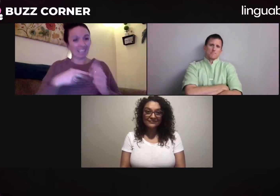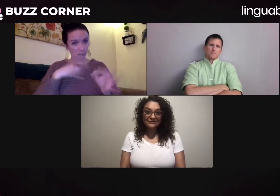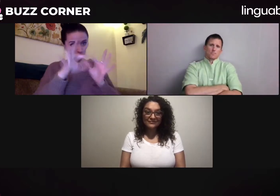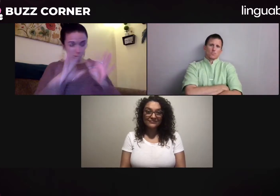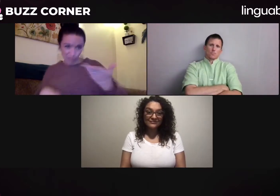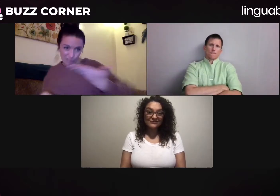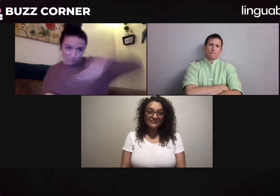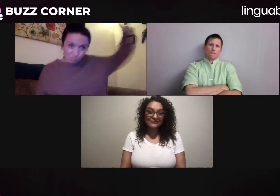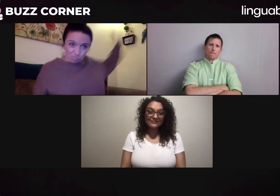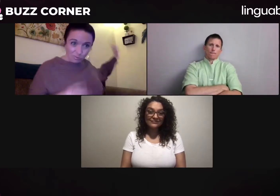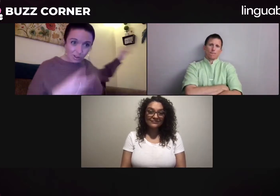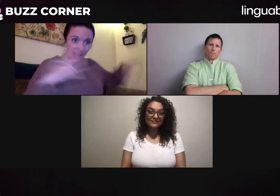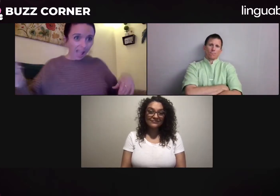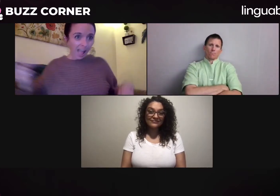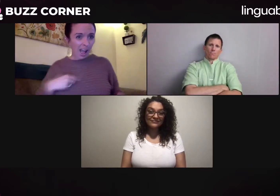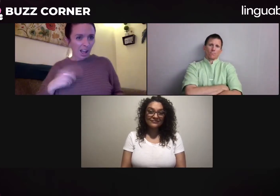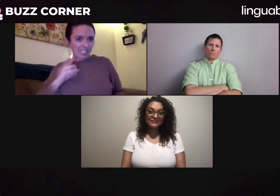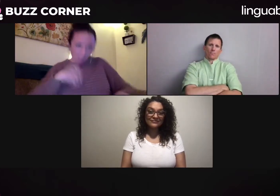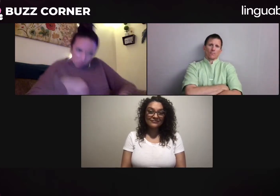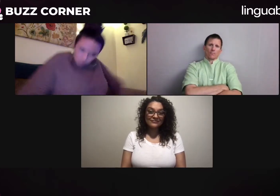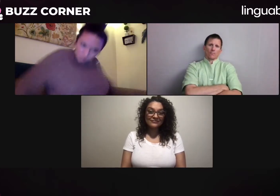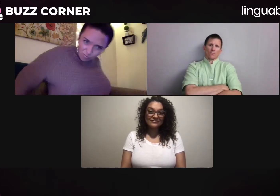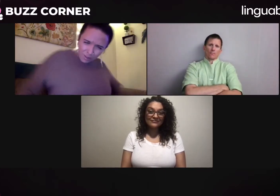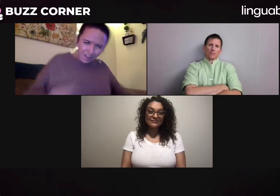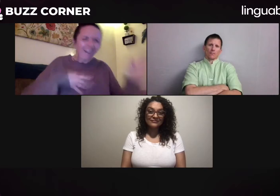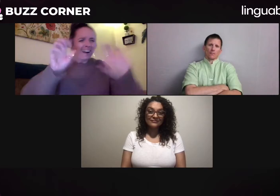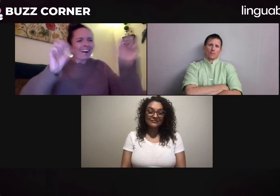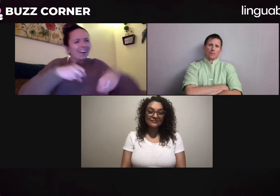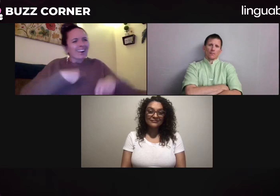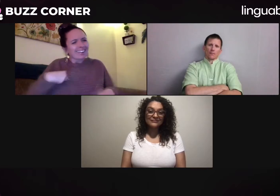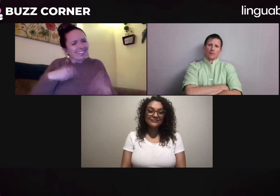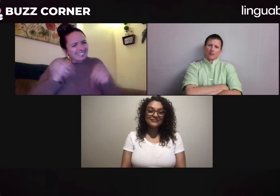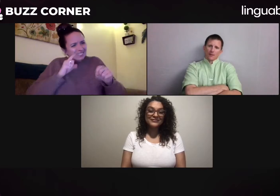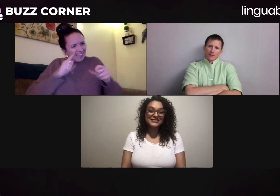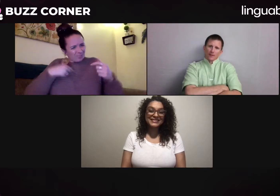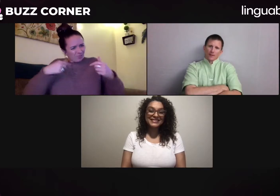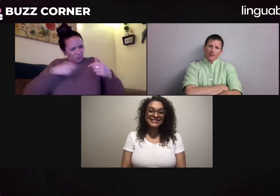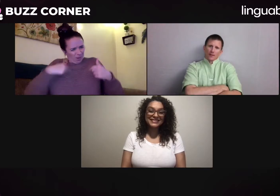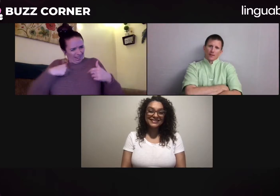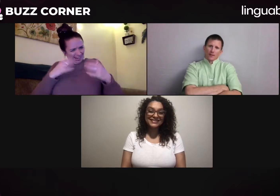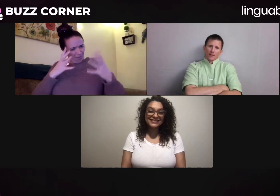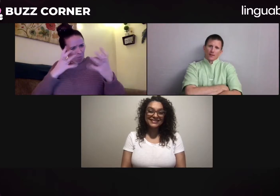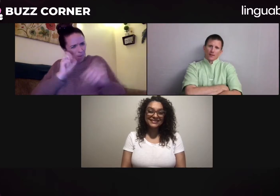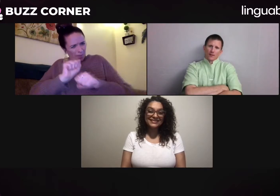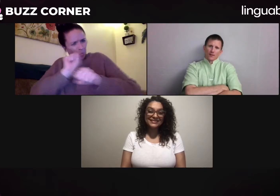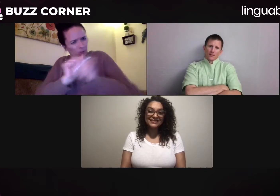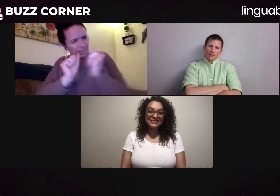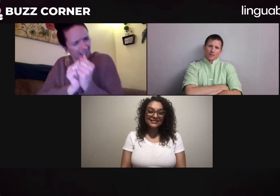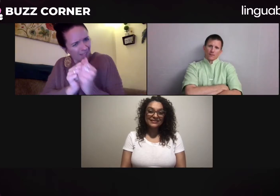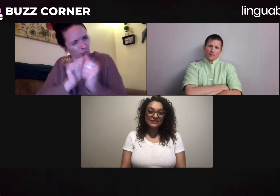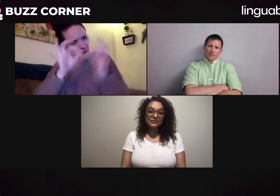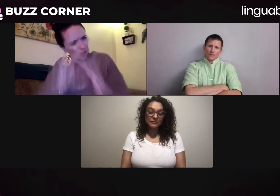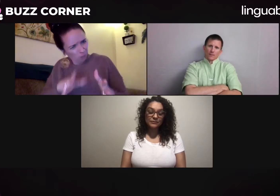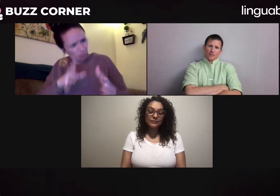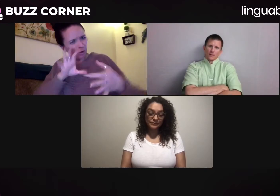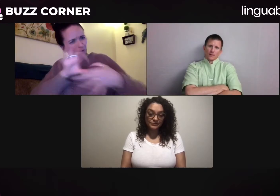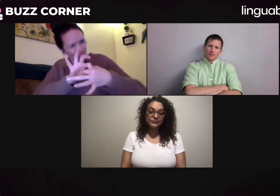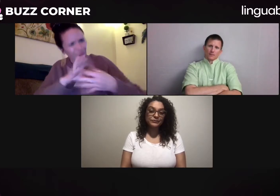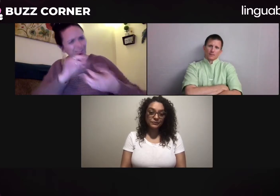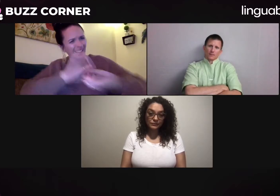where the Deaf community is sort of left out of that conversation. I don't think that we necessarily need to be forcefully inserting ourselves into that,